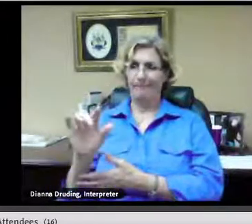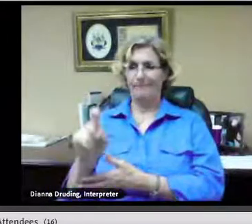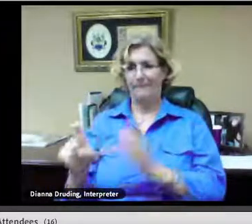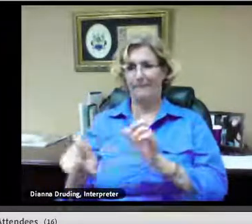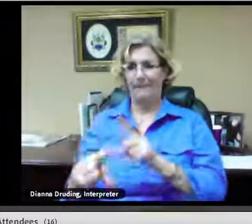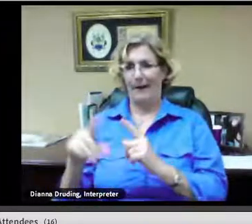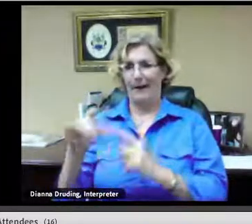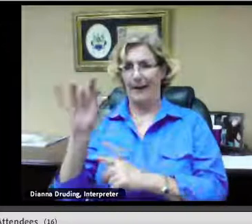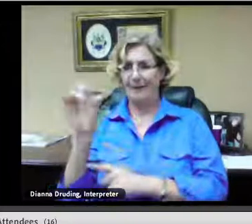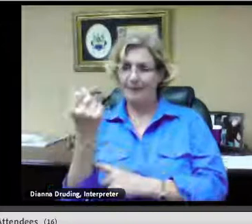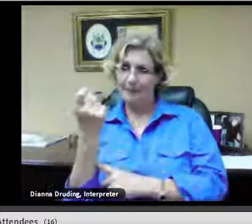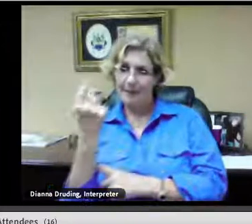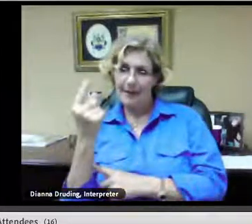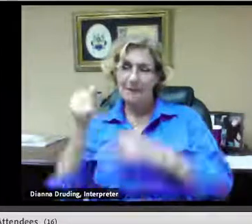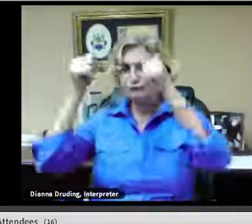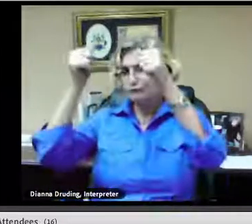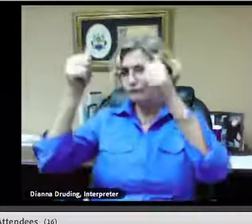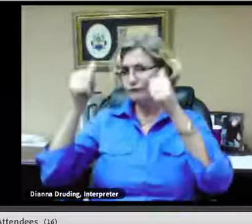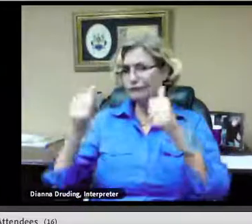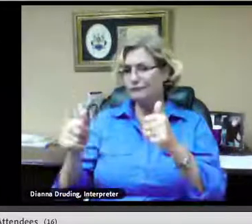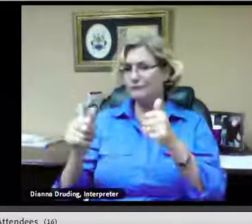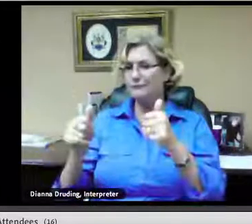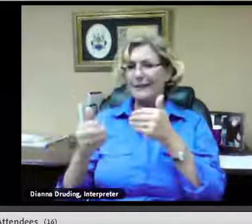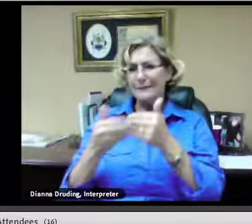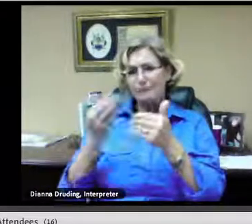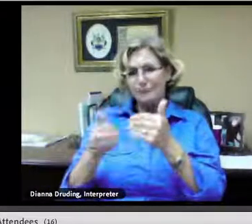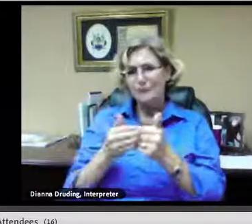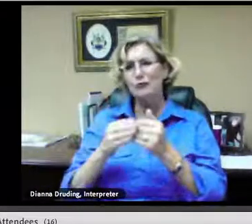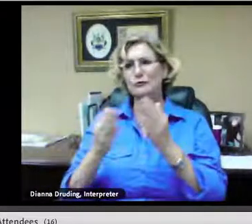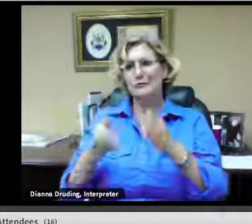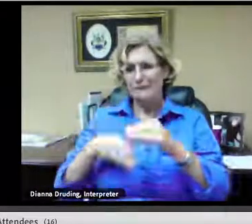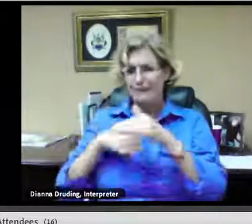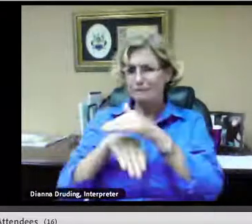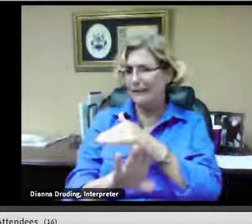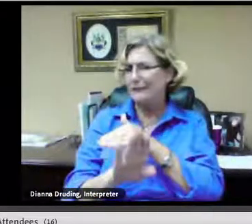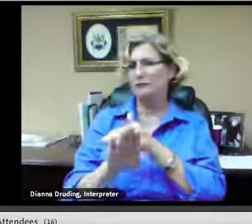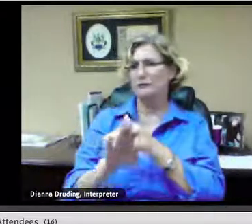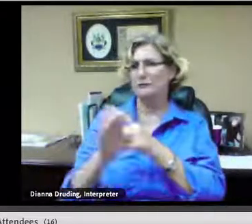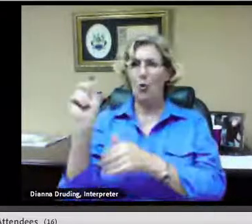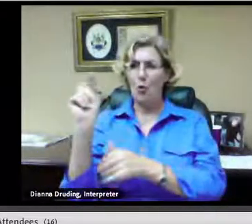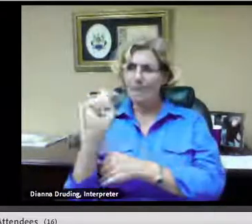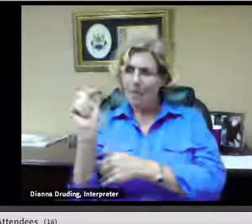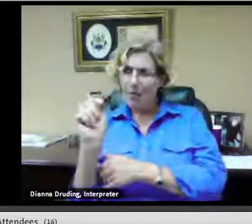maybe near the entrance to your library or near the bathrooms, some sort of high-traffic area.